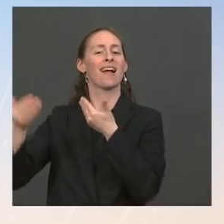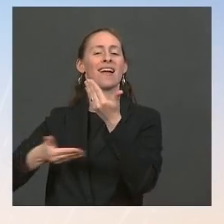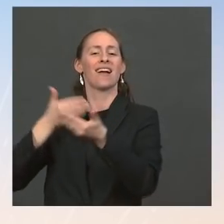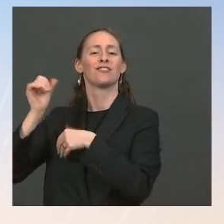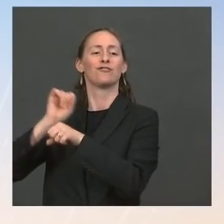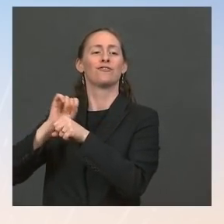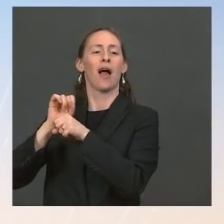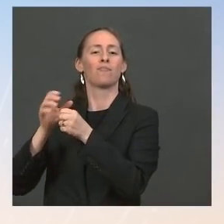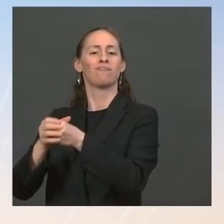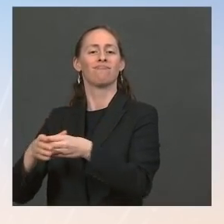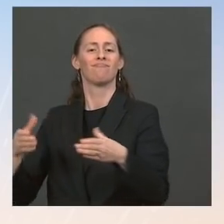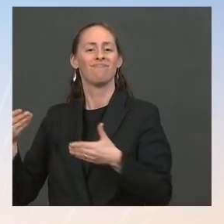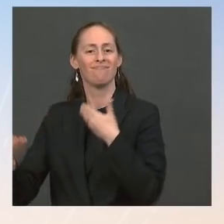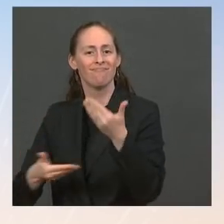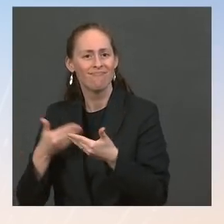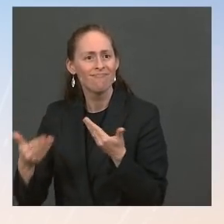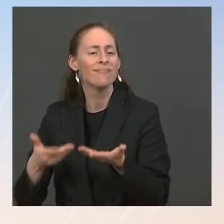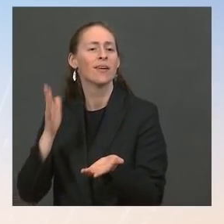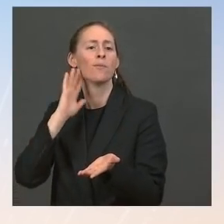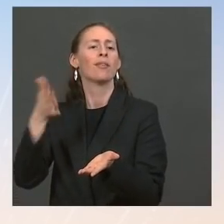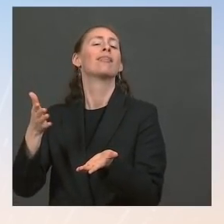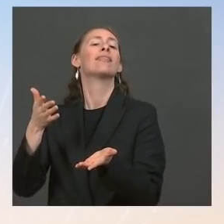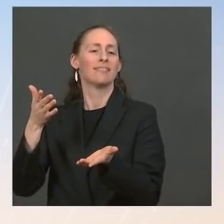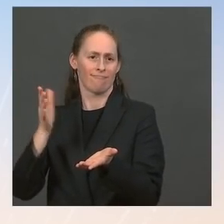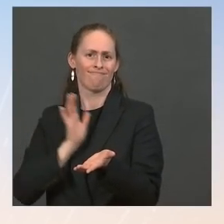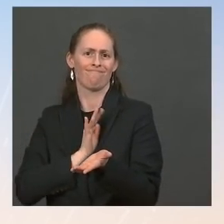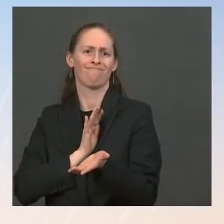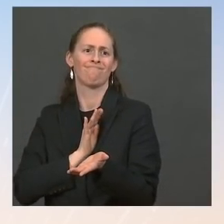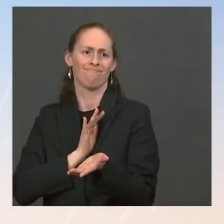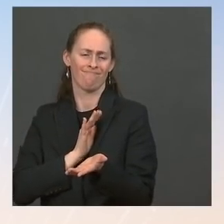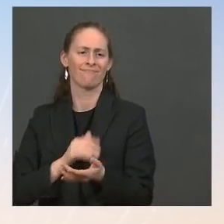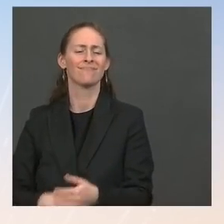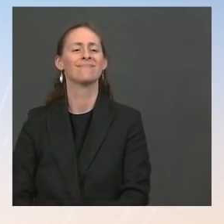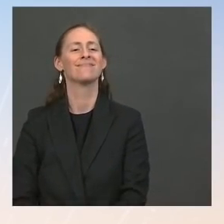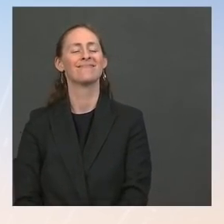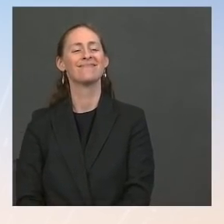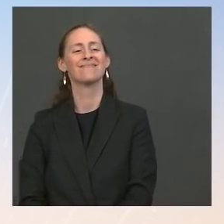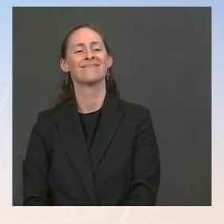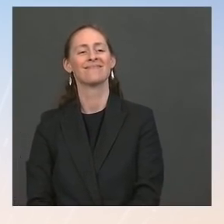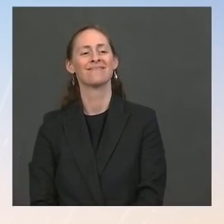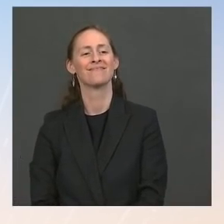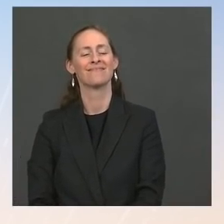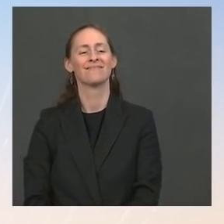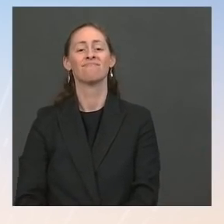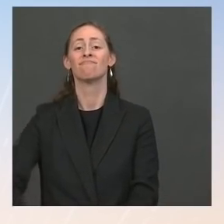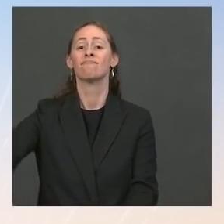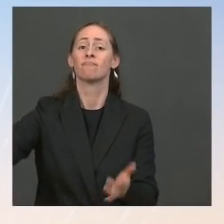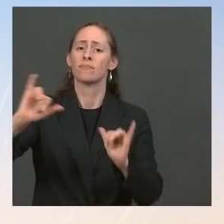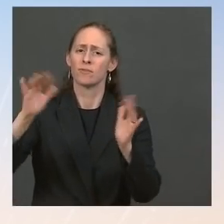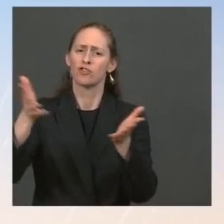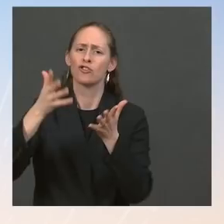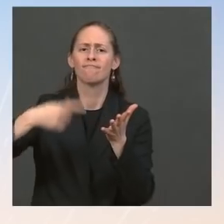and the free and fair chance to join a union. Investing public dollars equitably, including through the Justice40 Initiative,